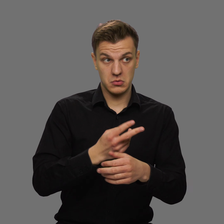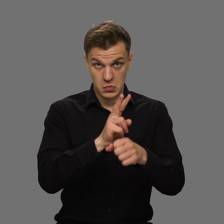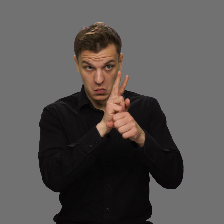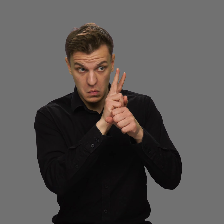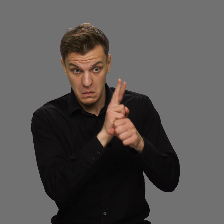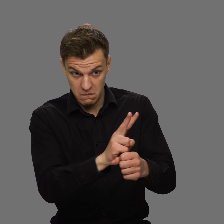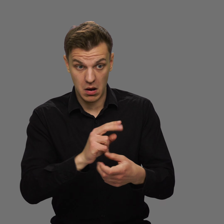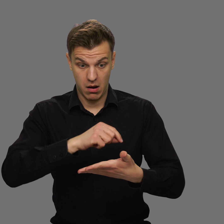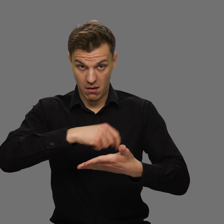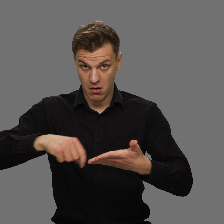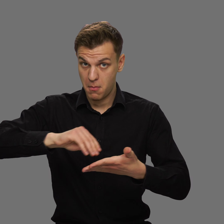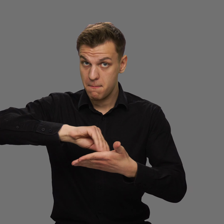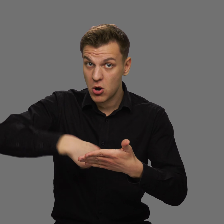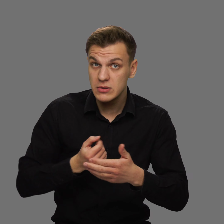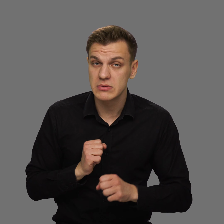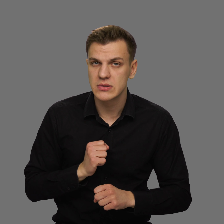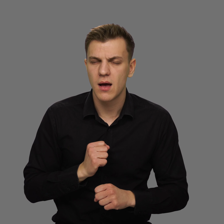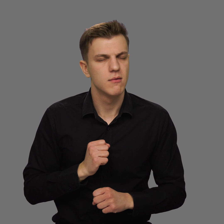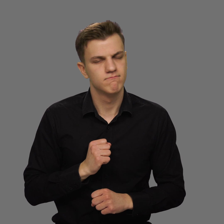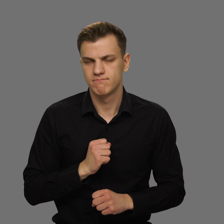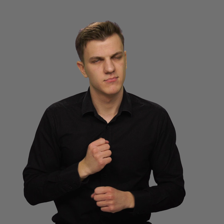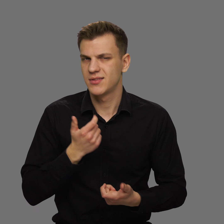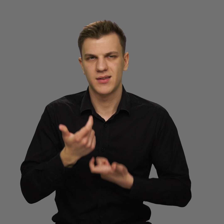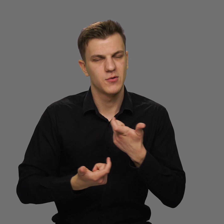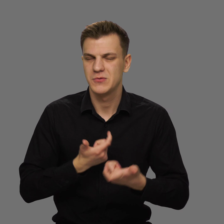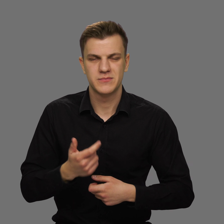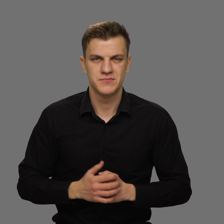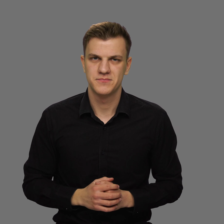Even more so, the alleged owner of the vehicle!